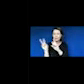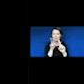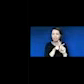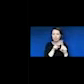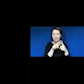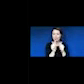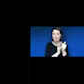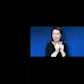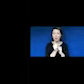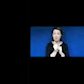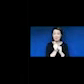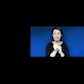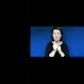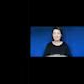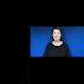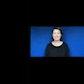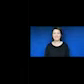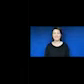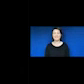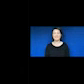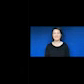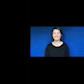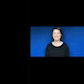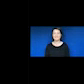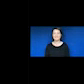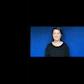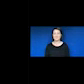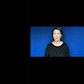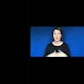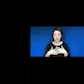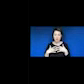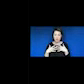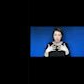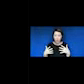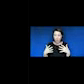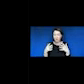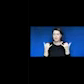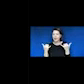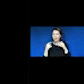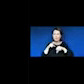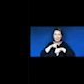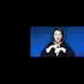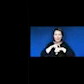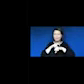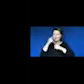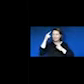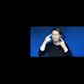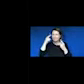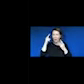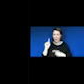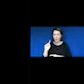Once we got into the job seeking and development stage, this is where the client, myself as